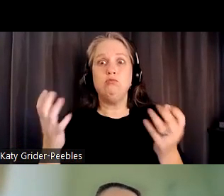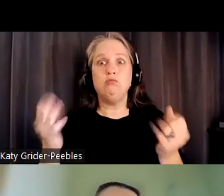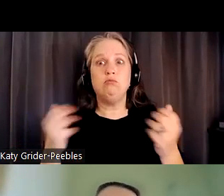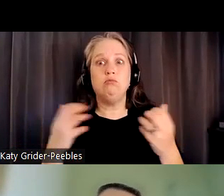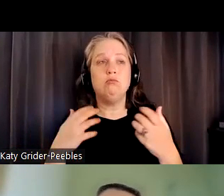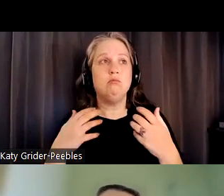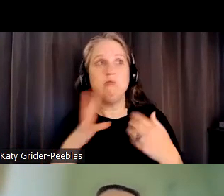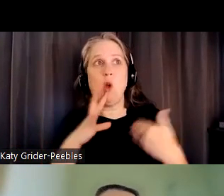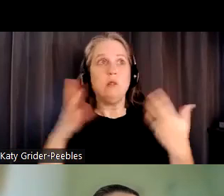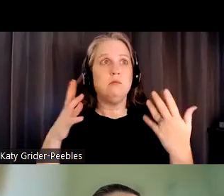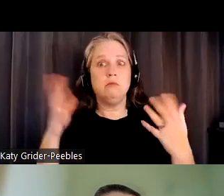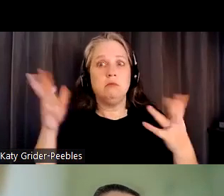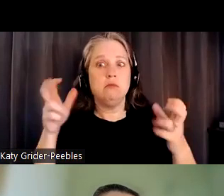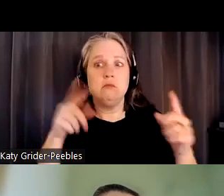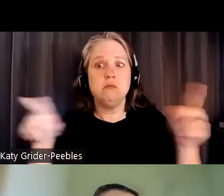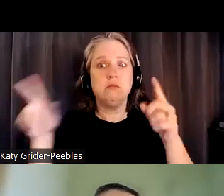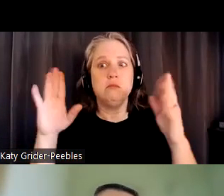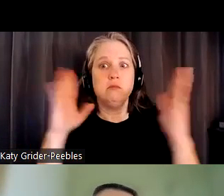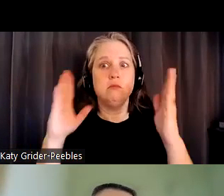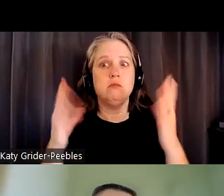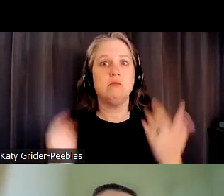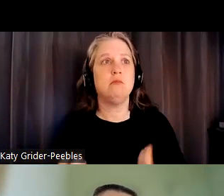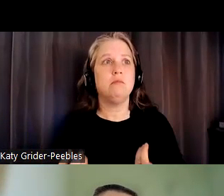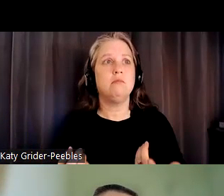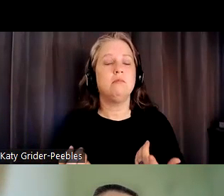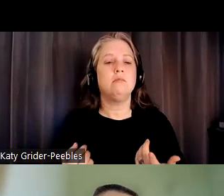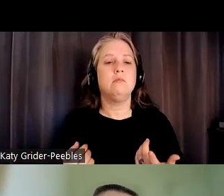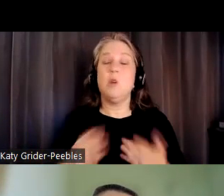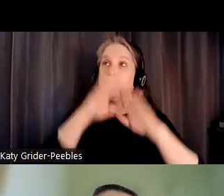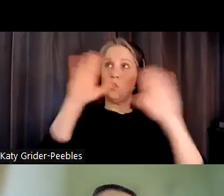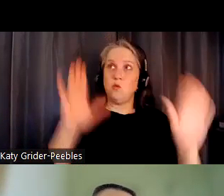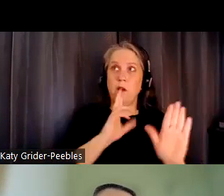So it's great to be in the room. It's great to have what you need, but